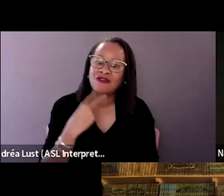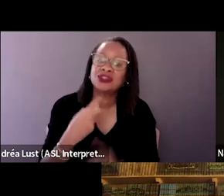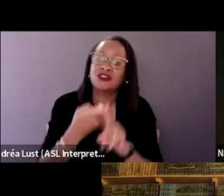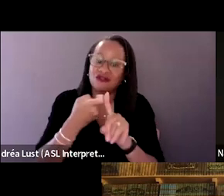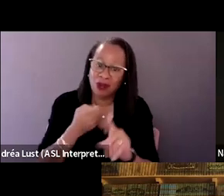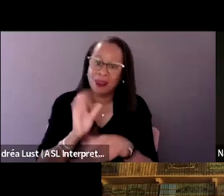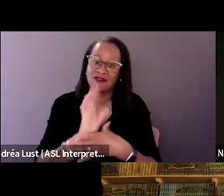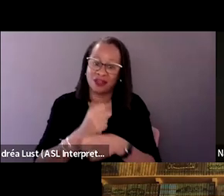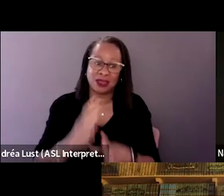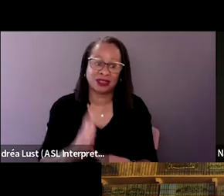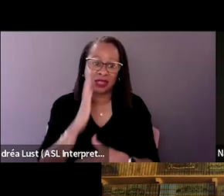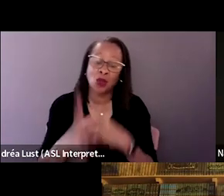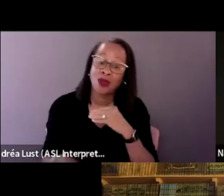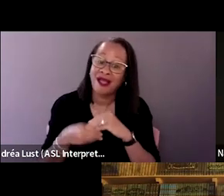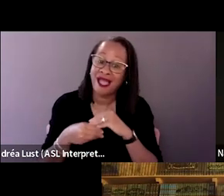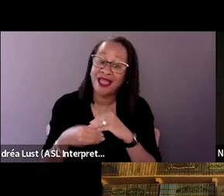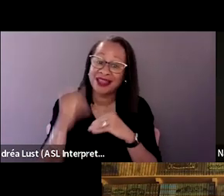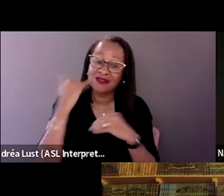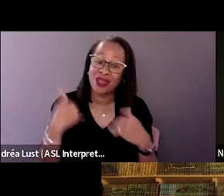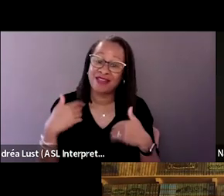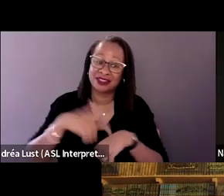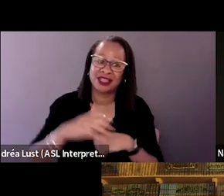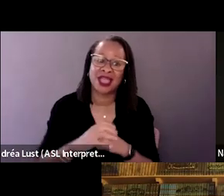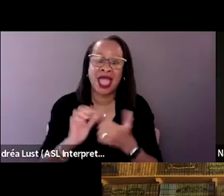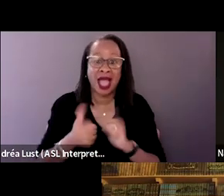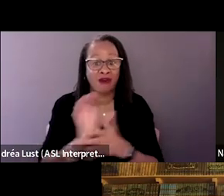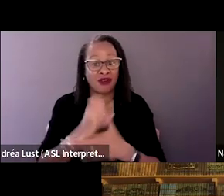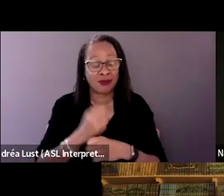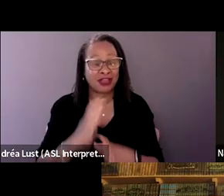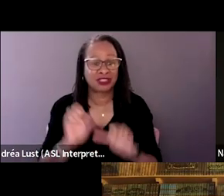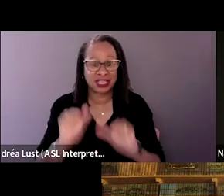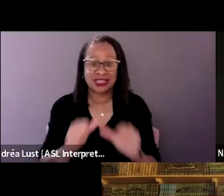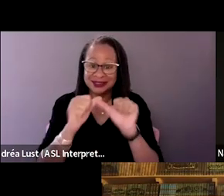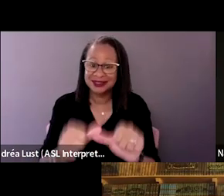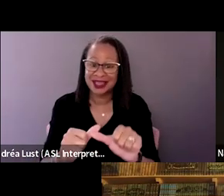And we'll add to it if we have some time, how filmmakers can remain true to their editorial control